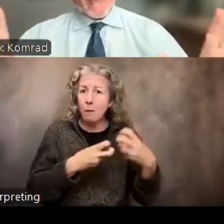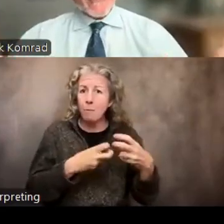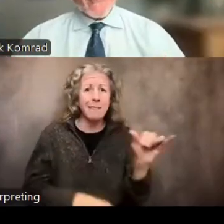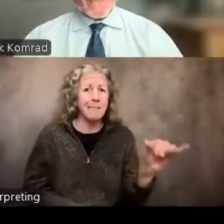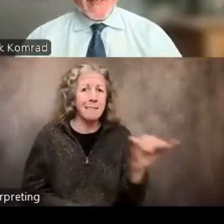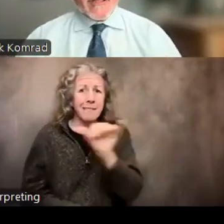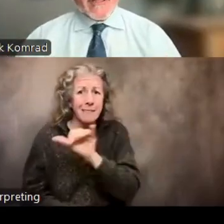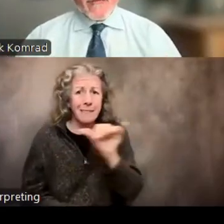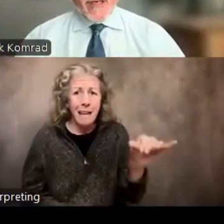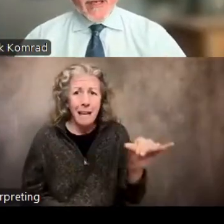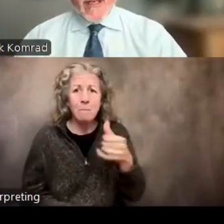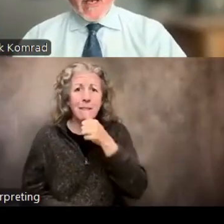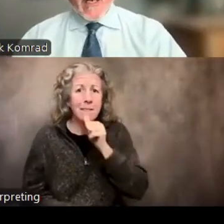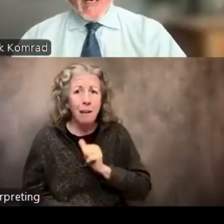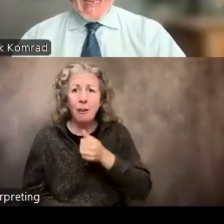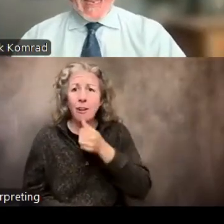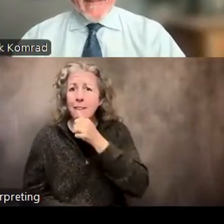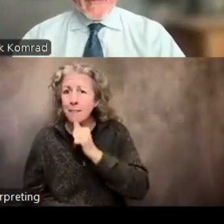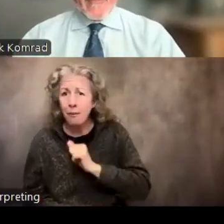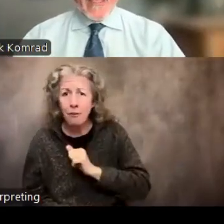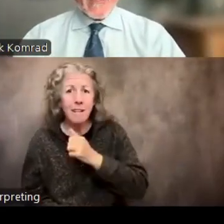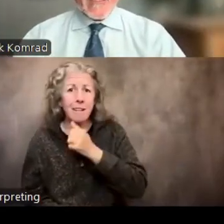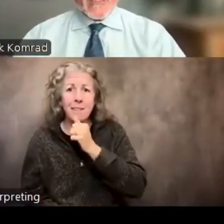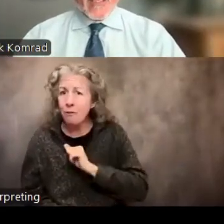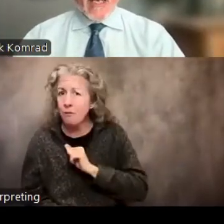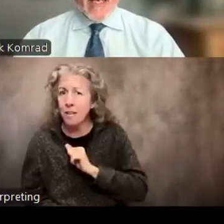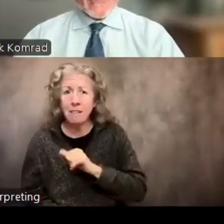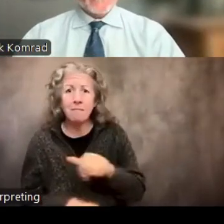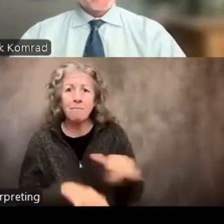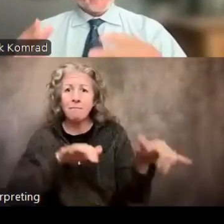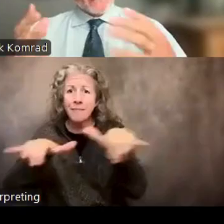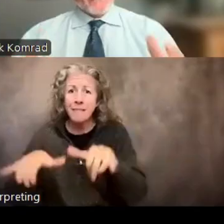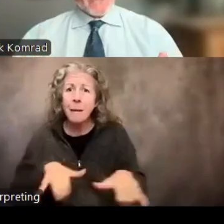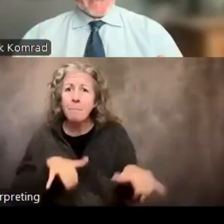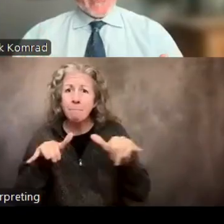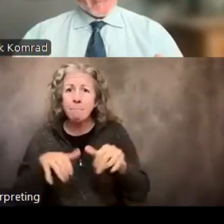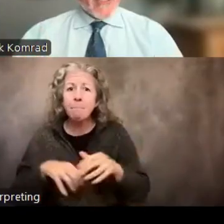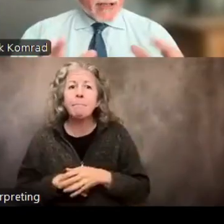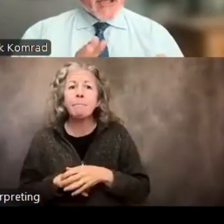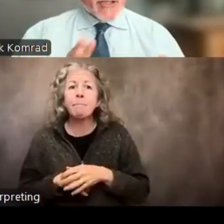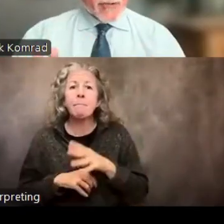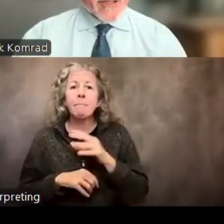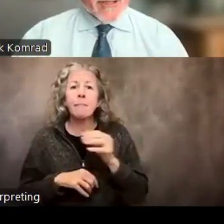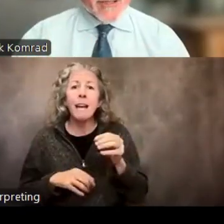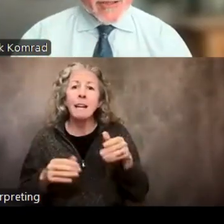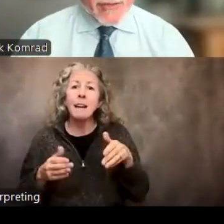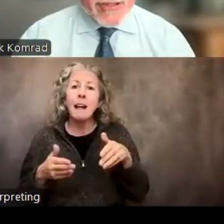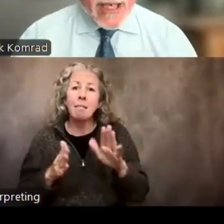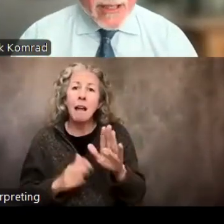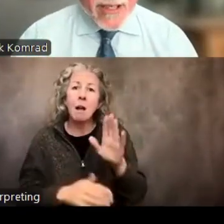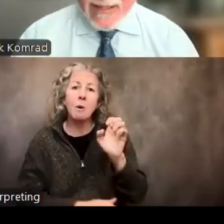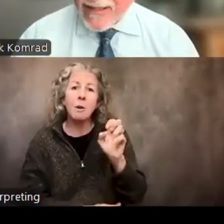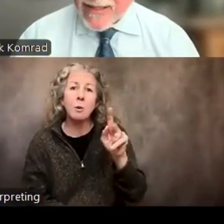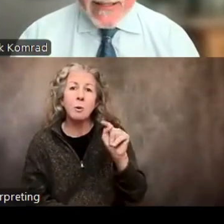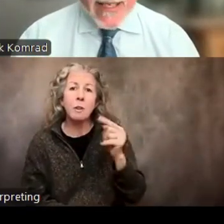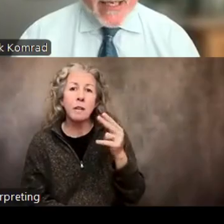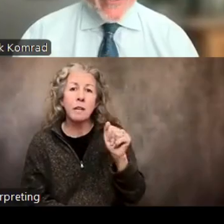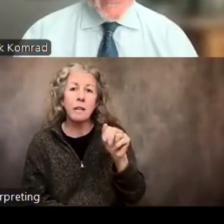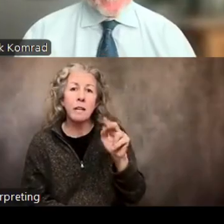is suffering is suffering, and they legalized euthanasia in addition to assisted suicide. But as I said, when you have